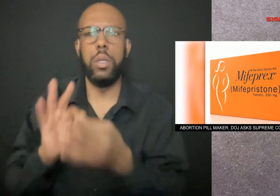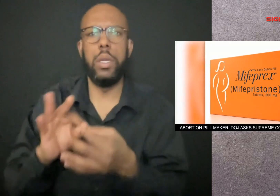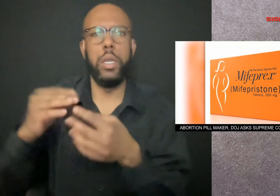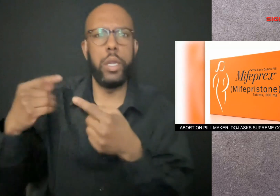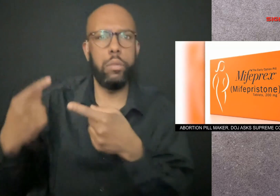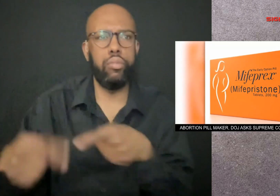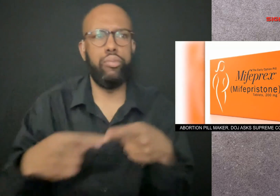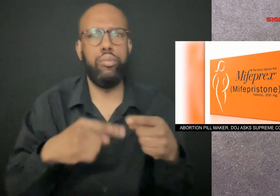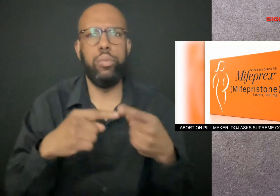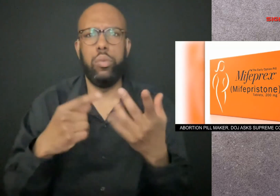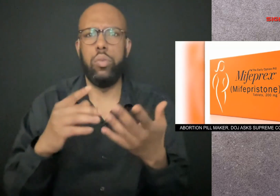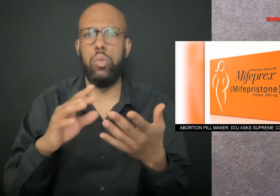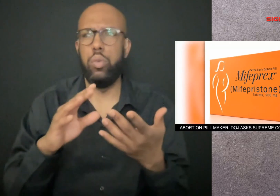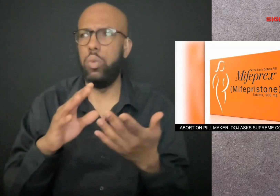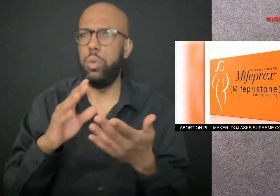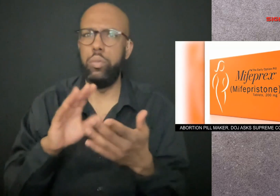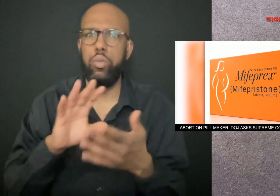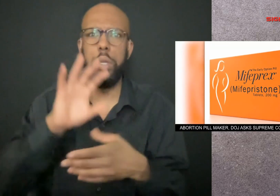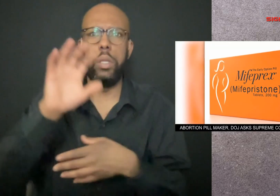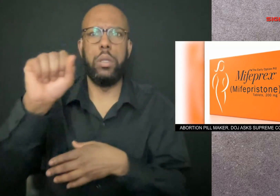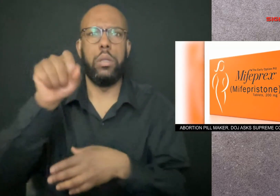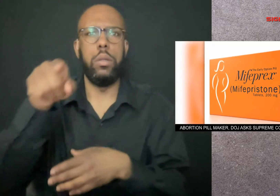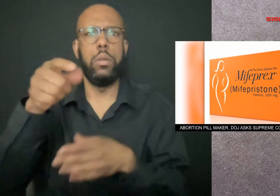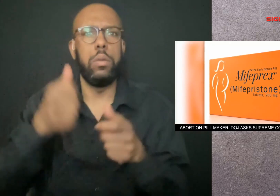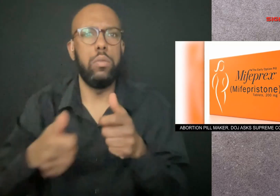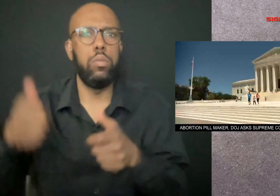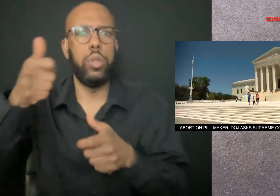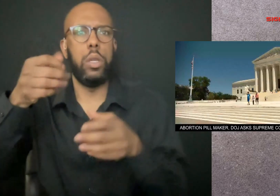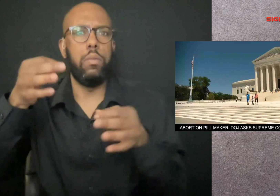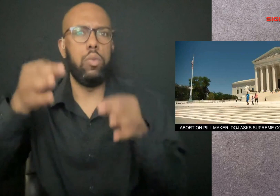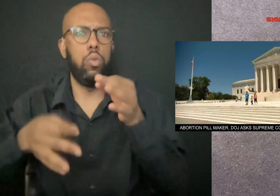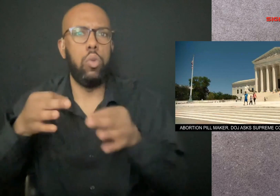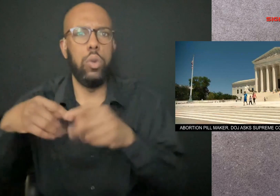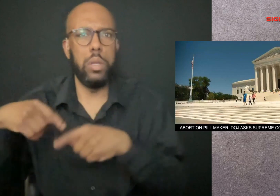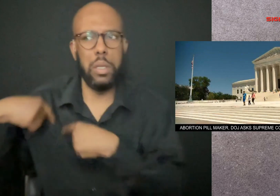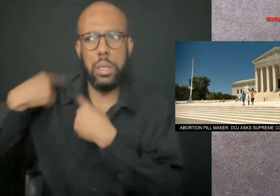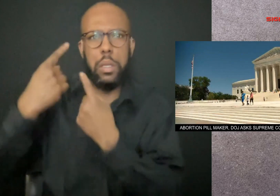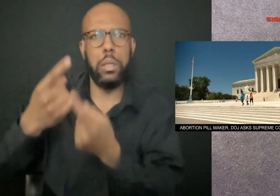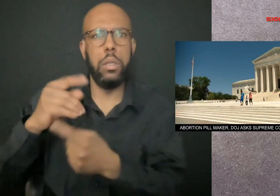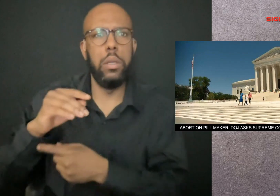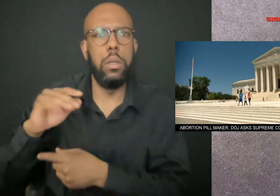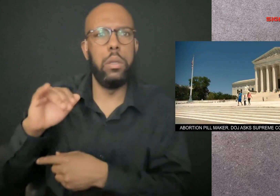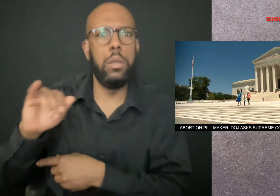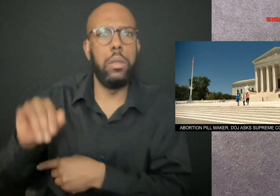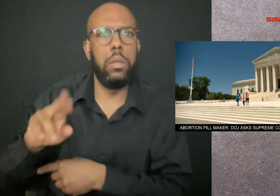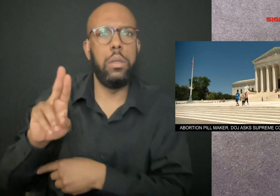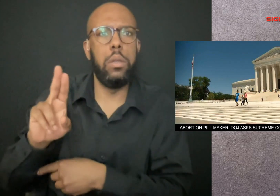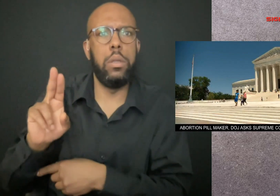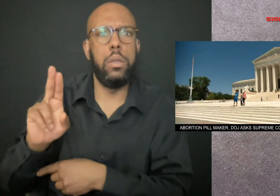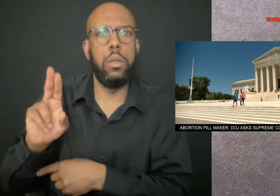deliberate criminal act and they have now begun to assess the damage